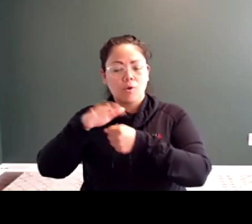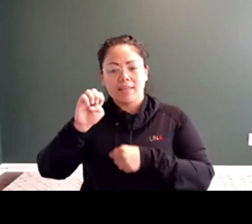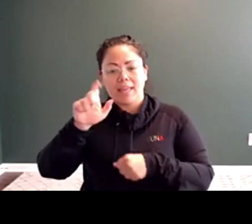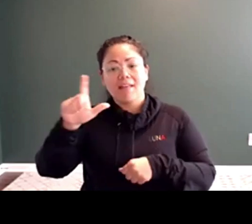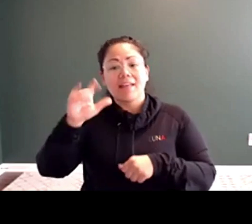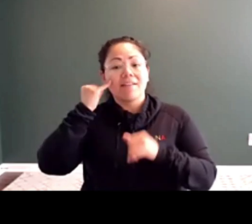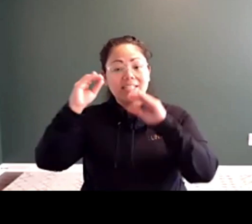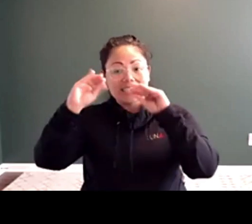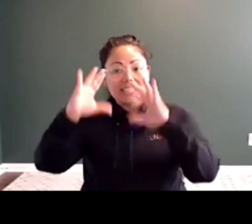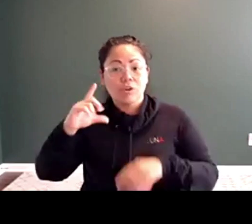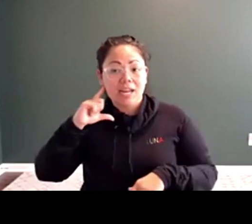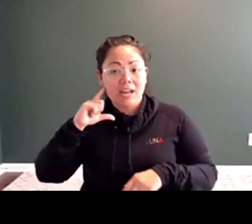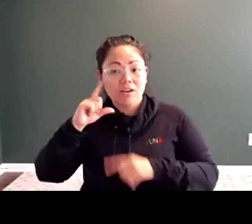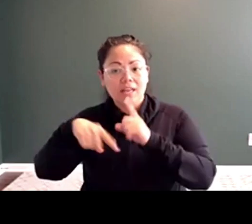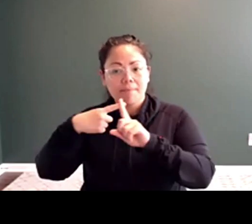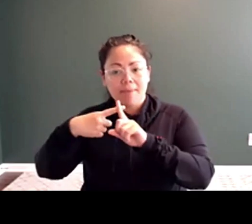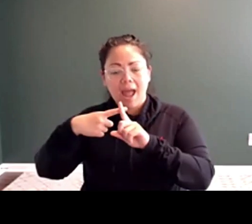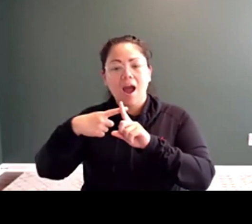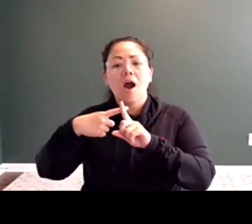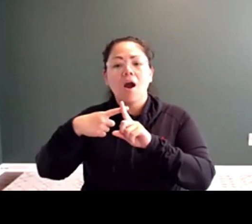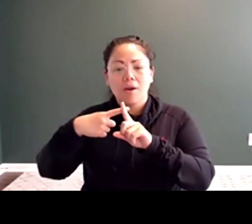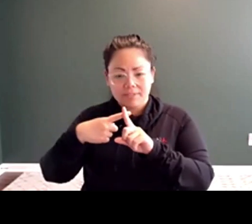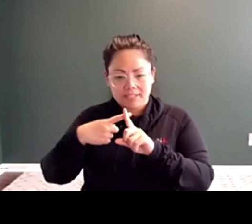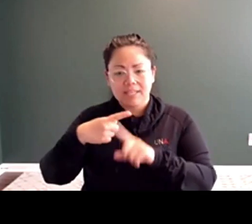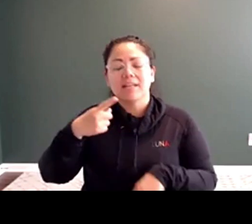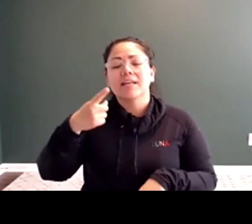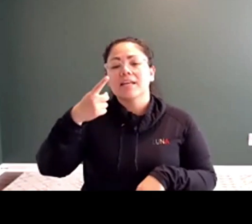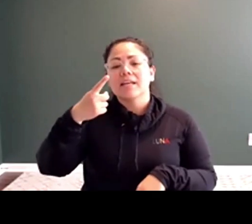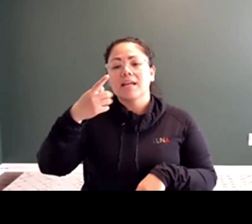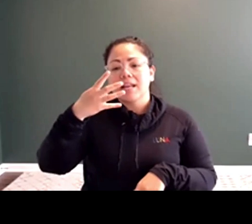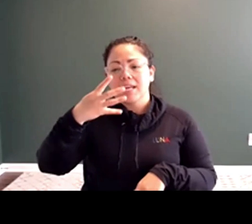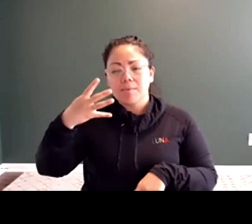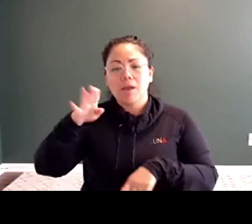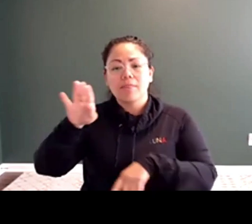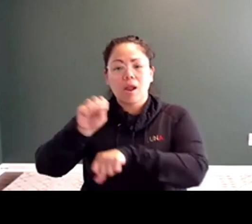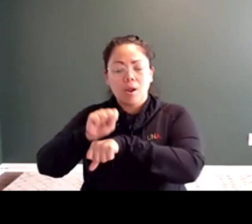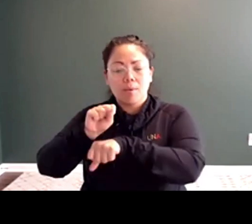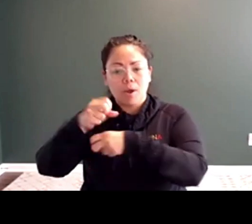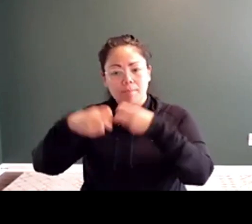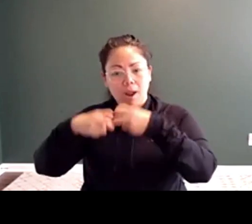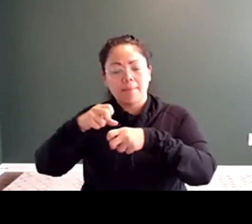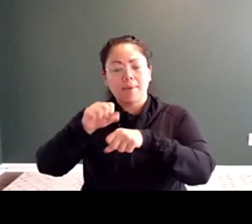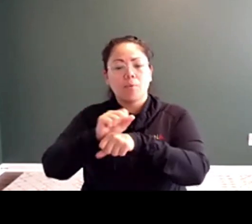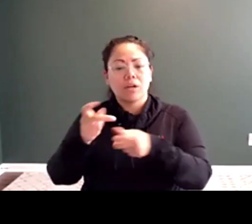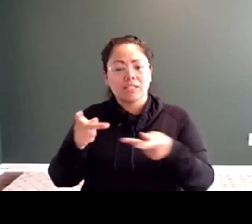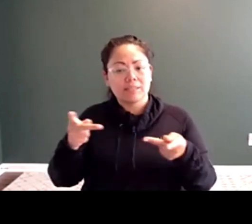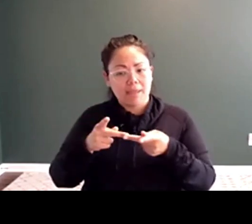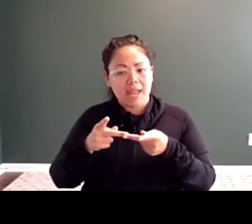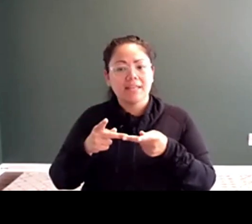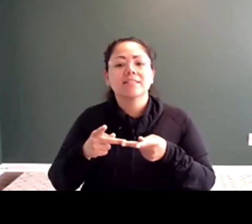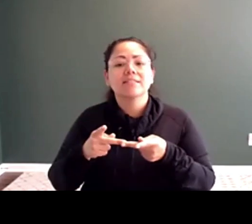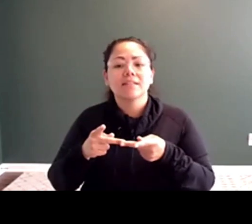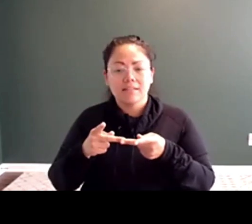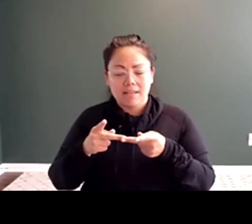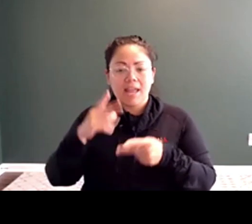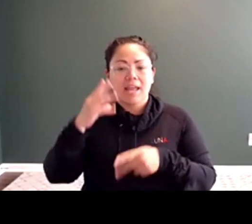about an immigrant employees problems at their workplace, in this case, she suggested experiencing harassment